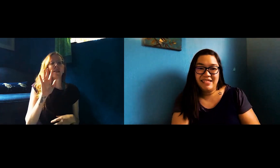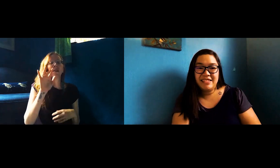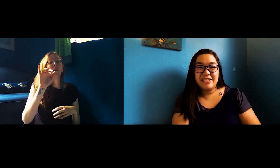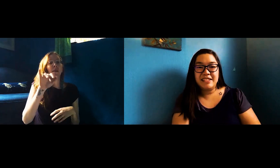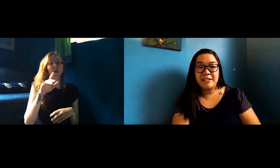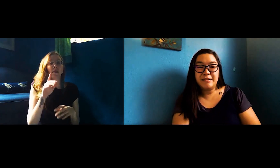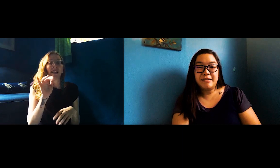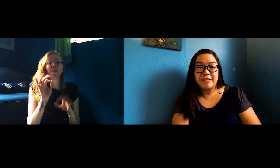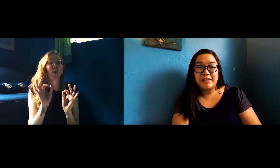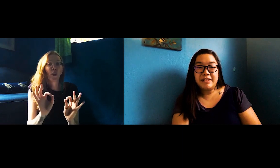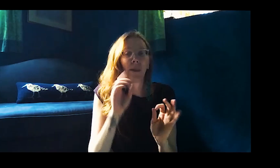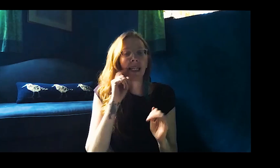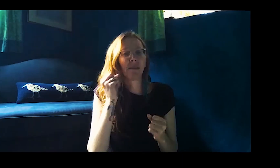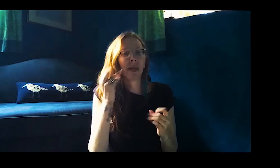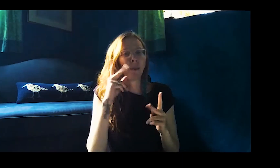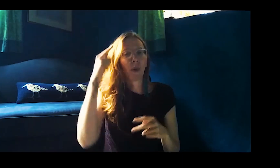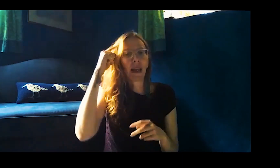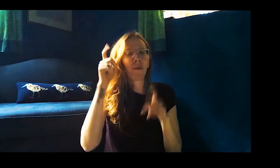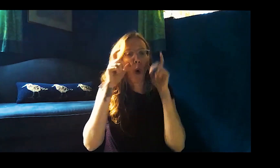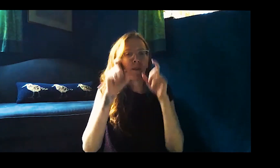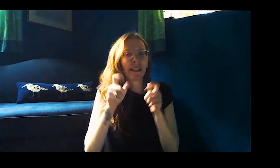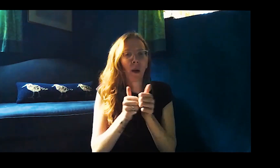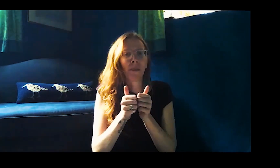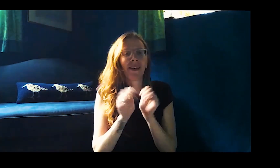I think it's perfect that you asked this, because people start to think of this as a competition,